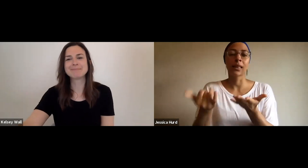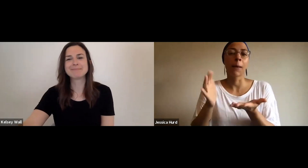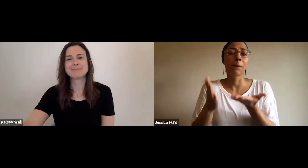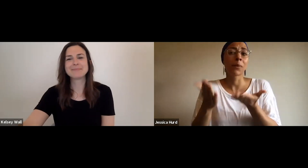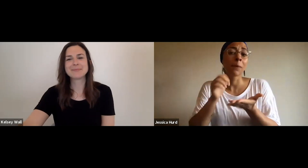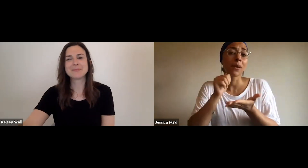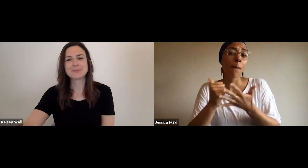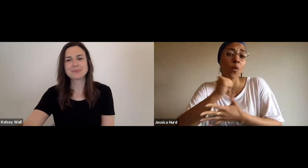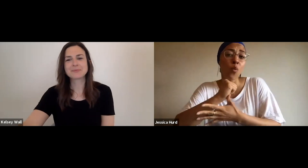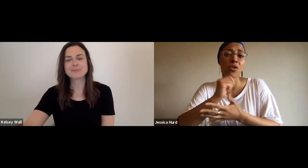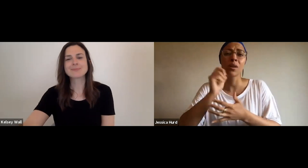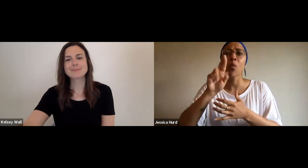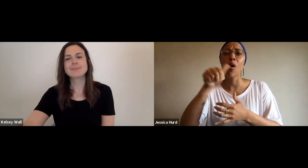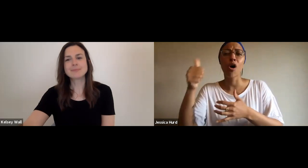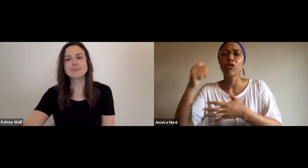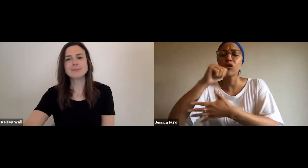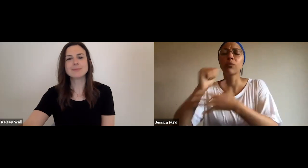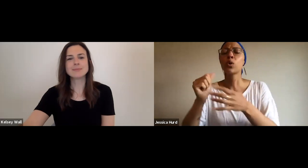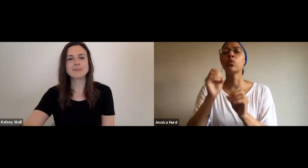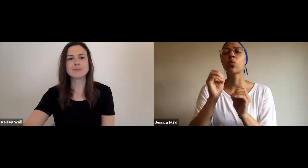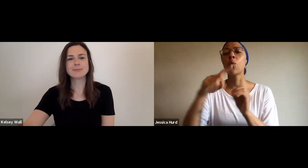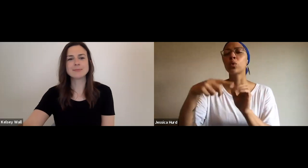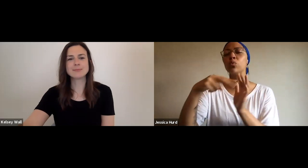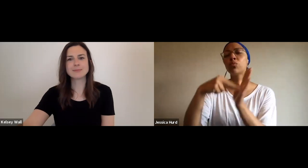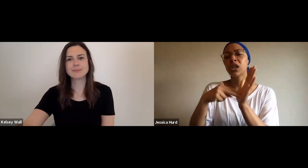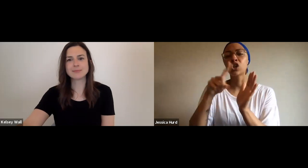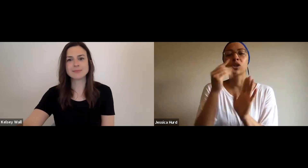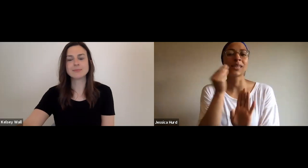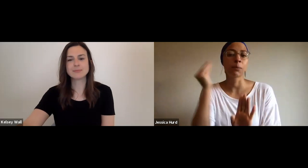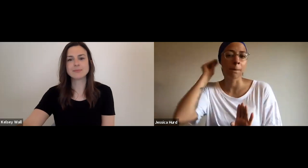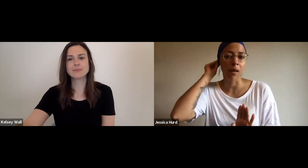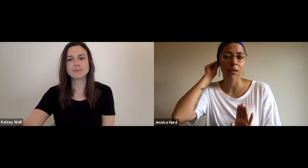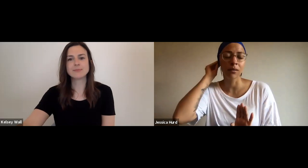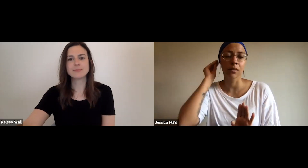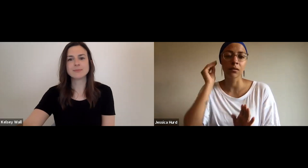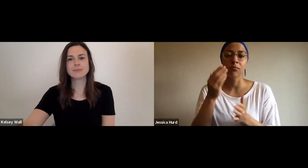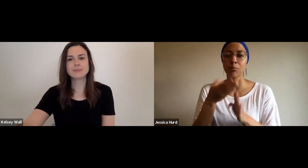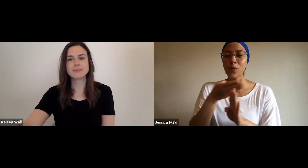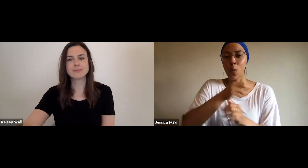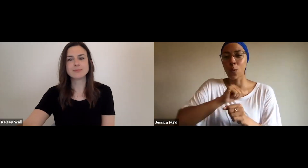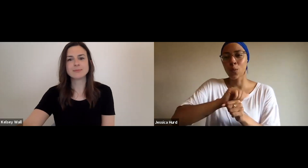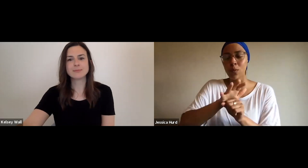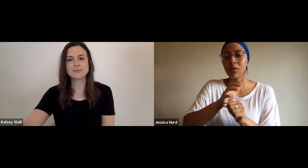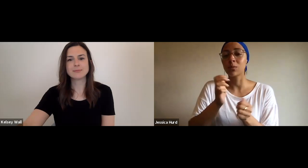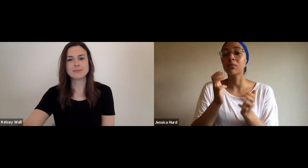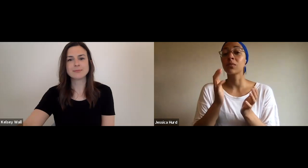all of these made sense when you read them, but now after COVID, because of the regulations that we have, just keep in mind that some of these things